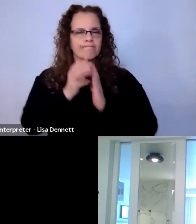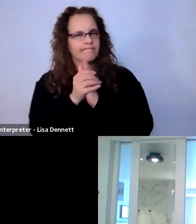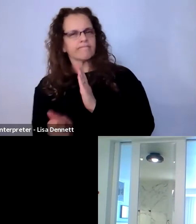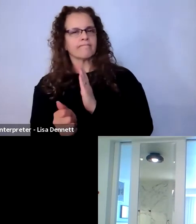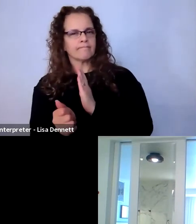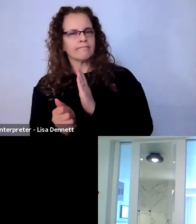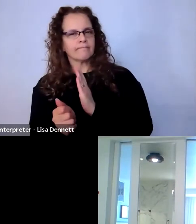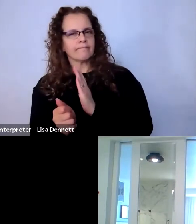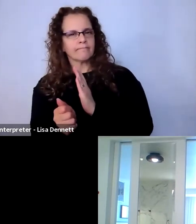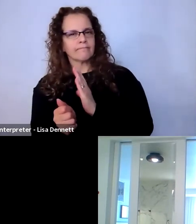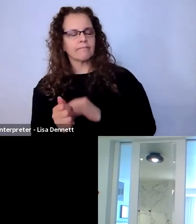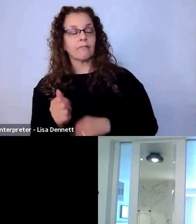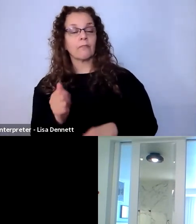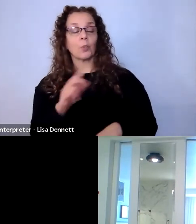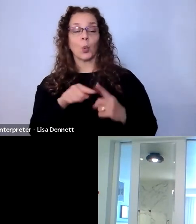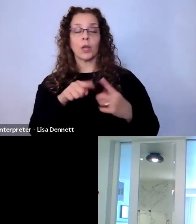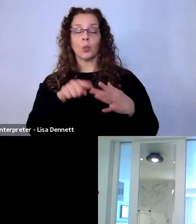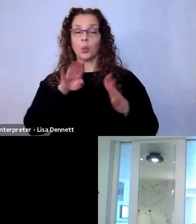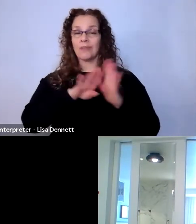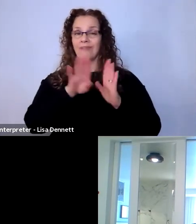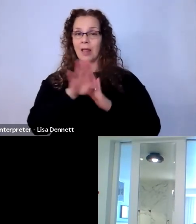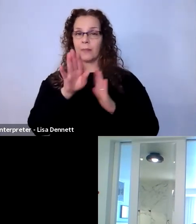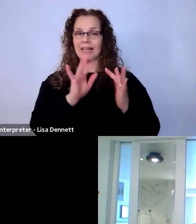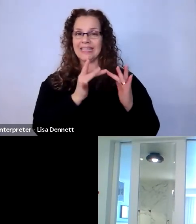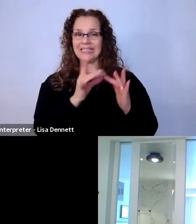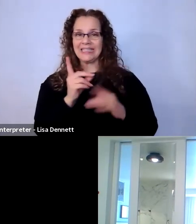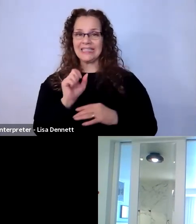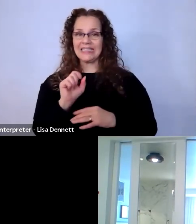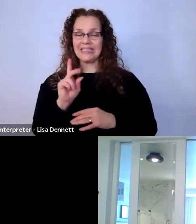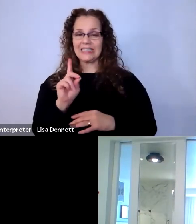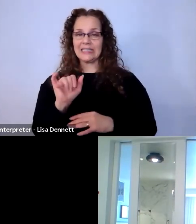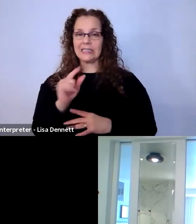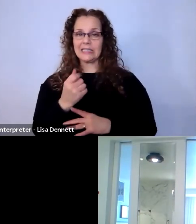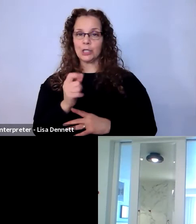you're building digital products. It will cost you the same and i'm using this example, over and over